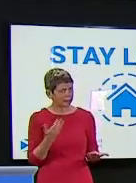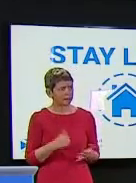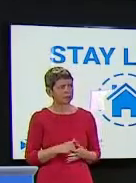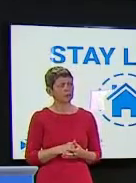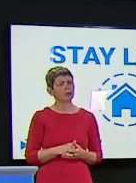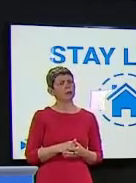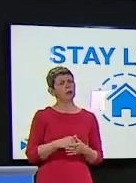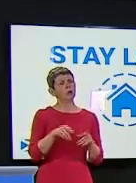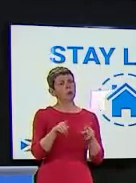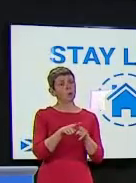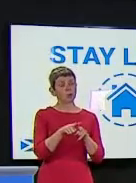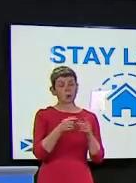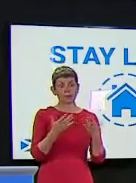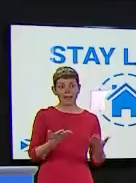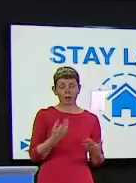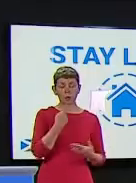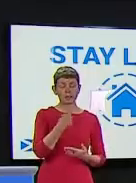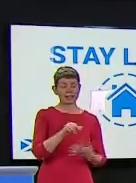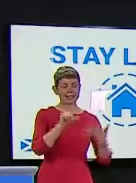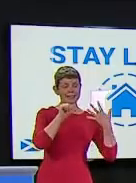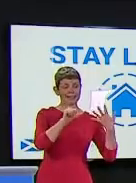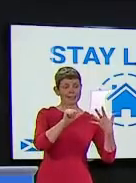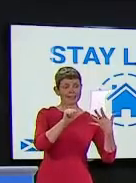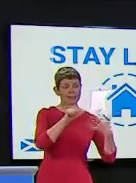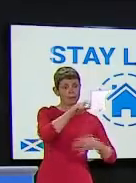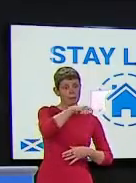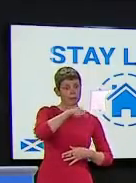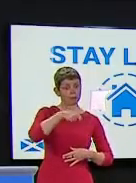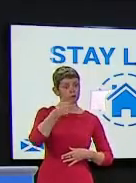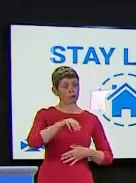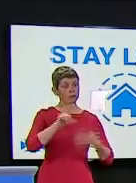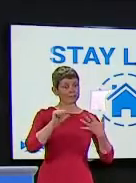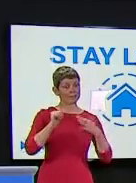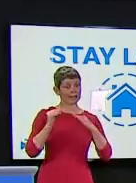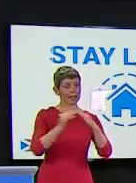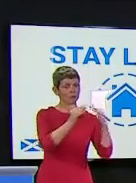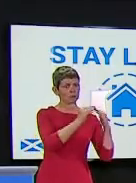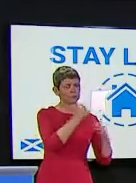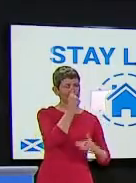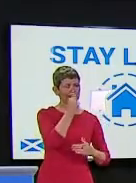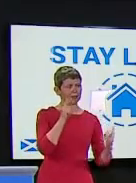people from six households to meet which if I'm correctly understanding it was six from three